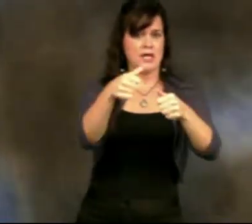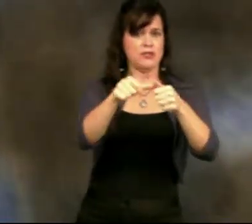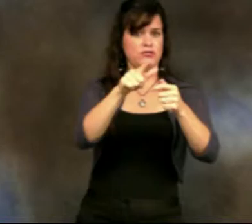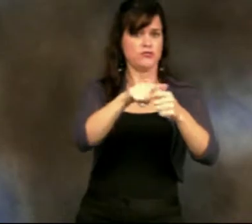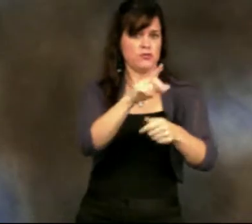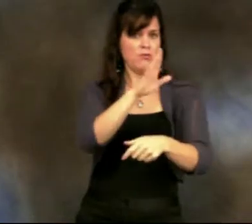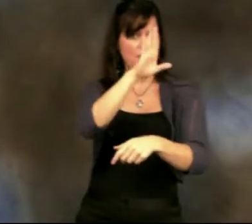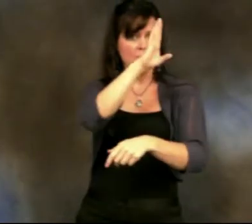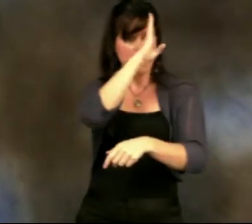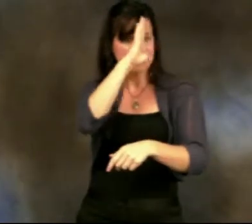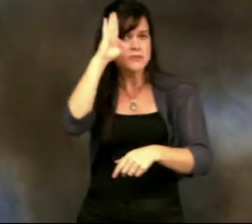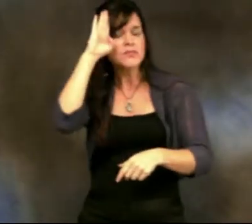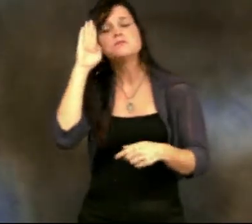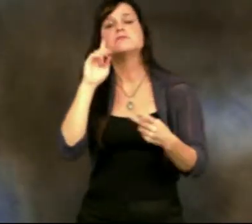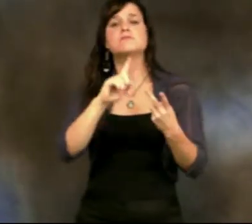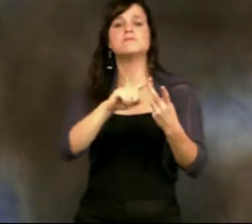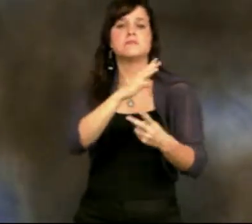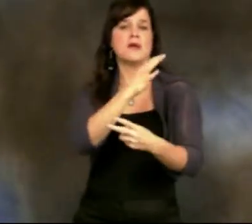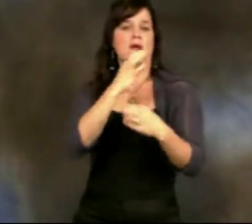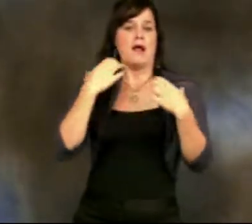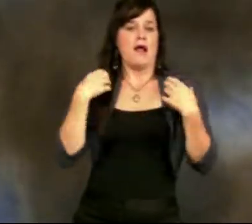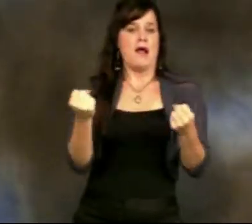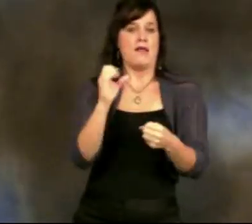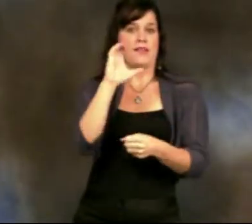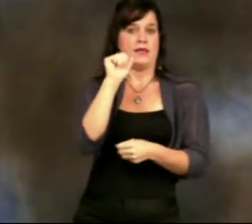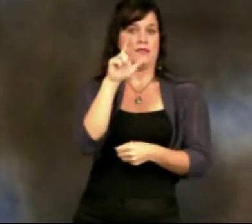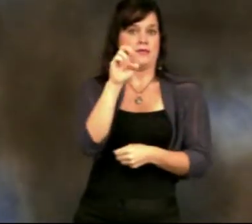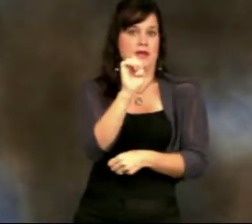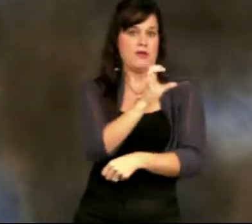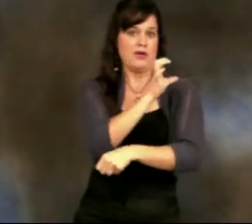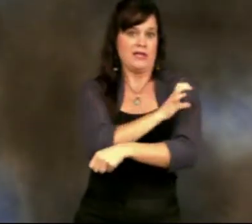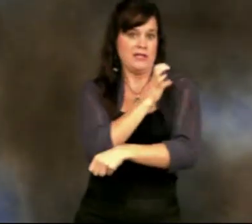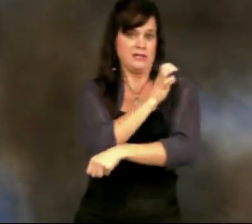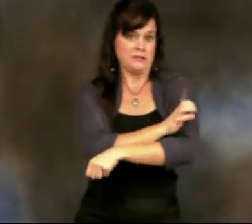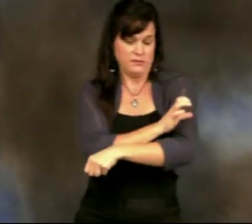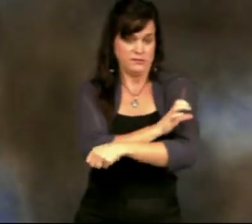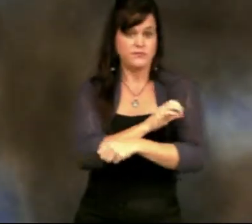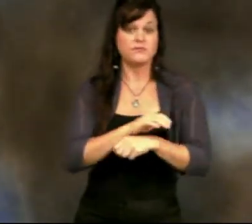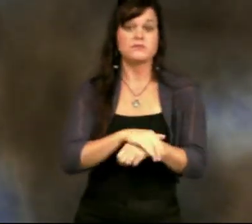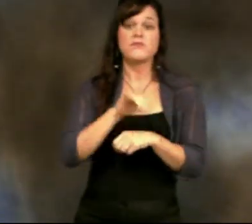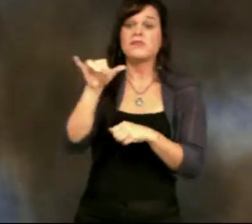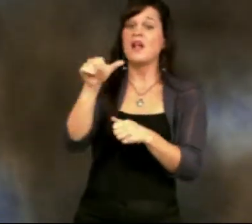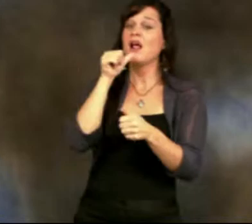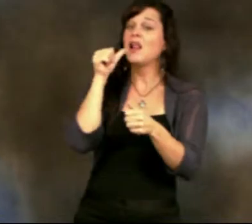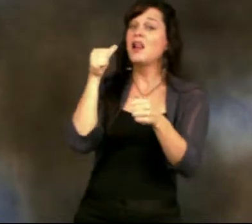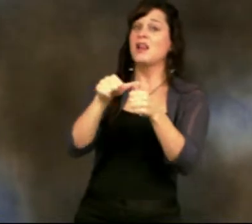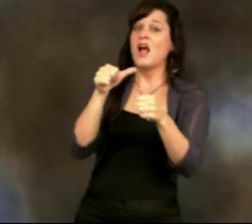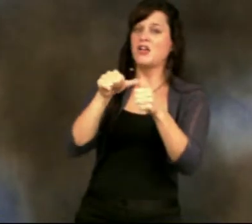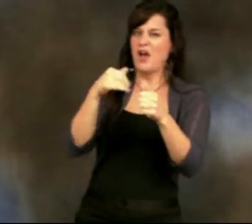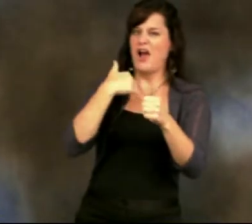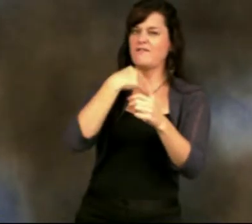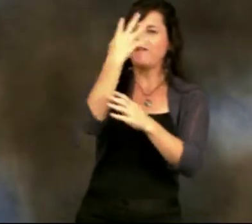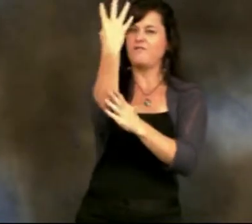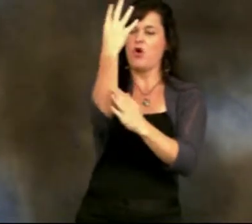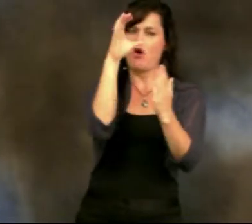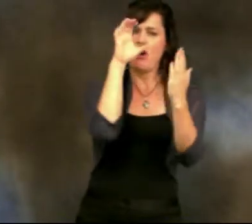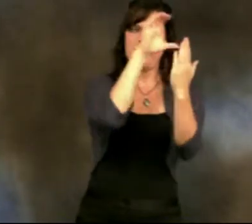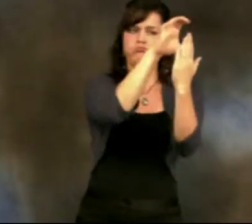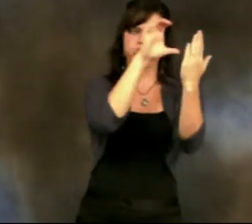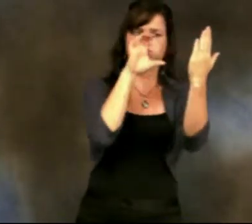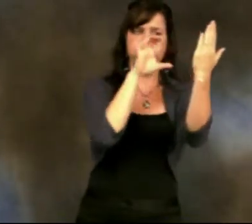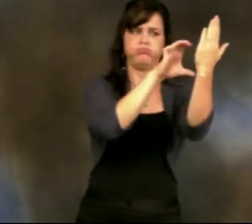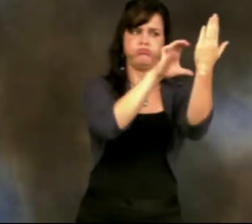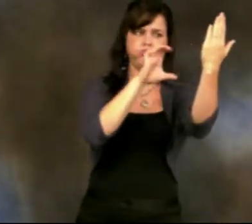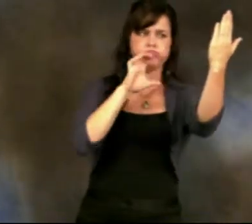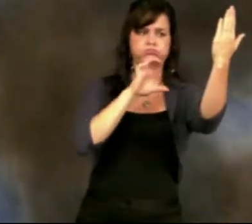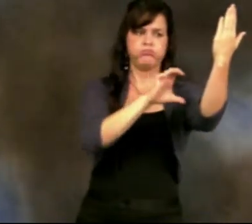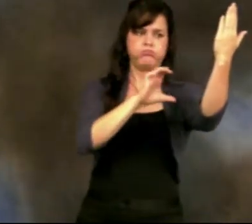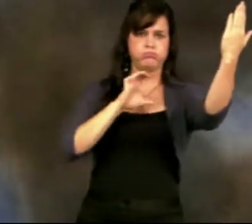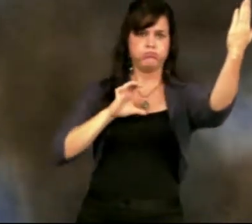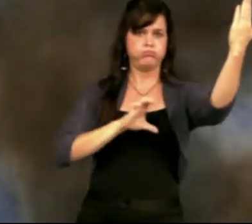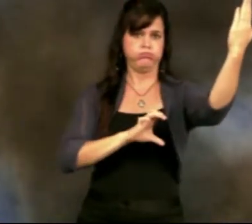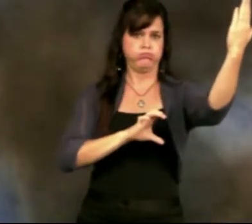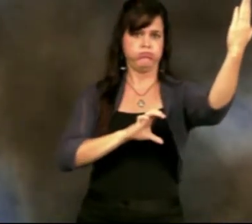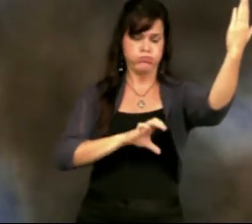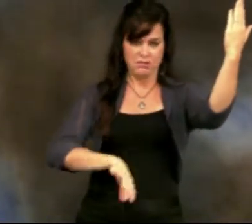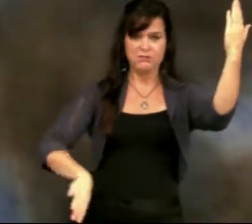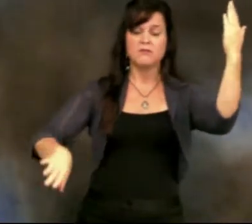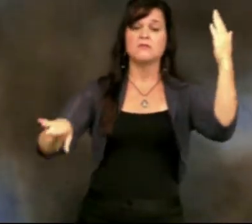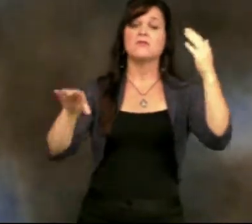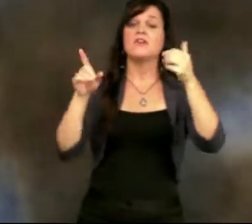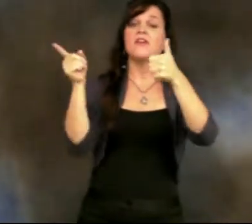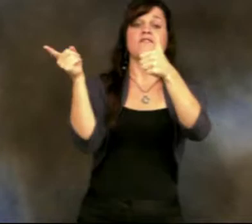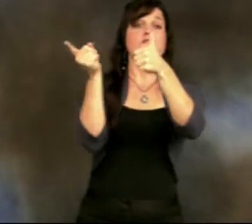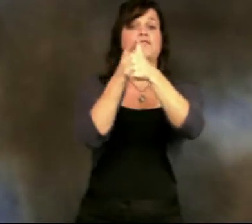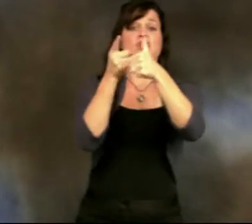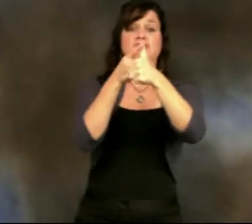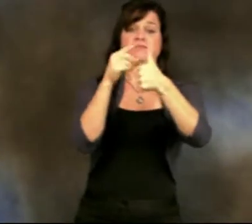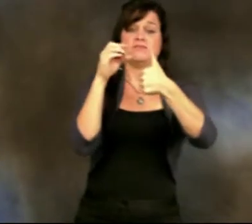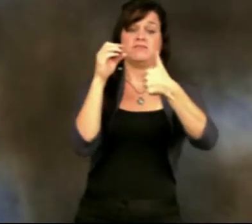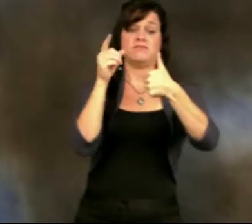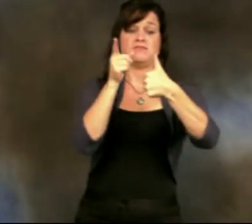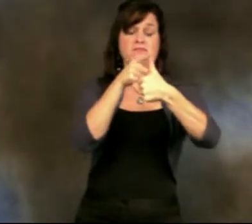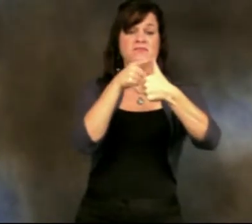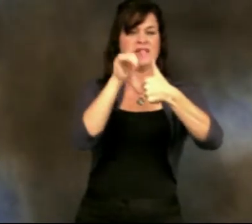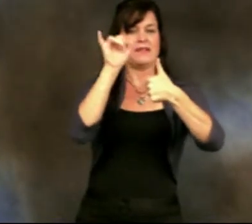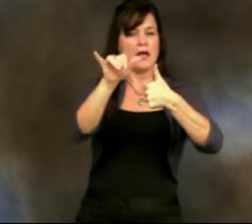to all of the hospitals and health care clinics in the commonwealth which contains four sections.